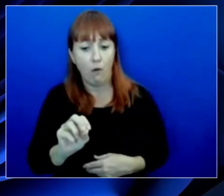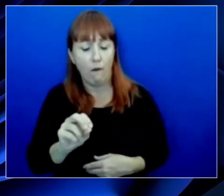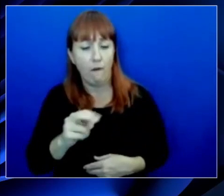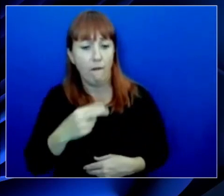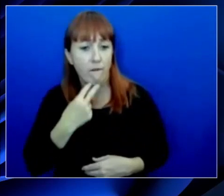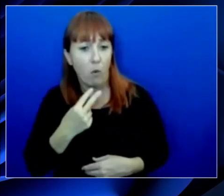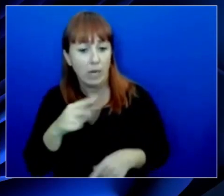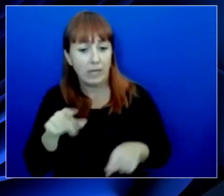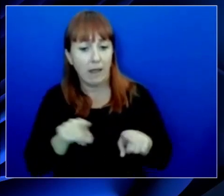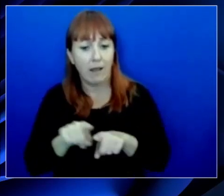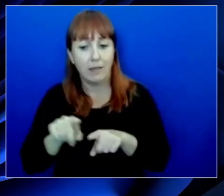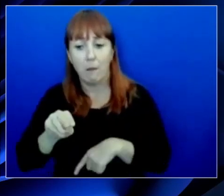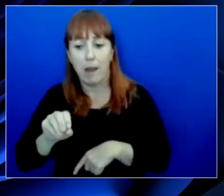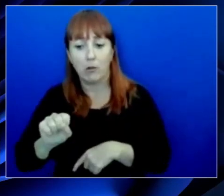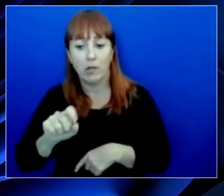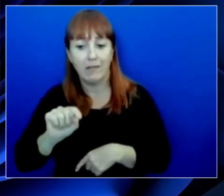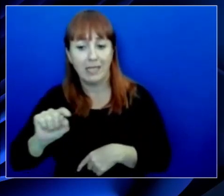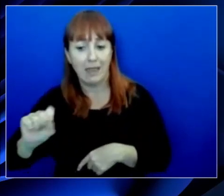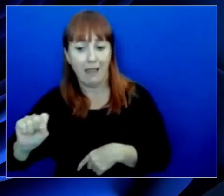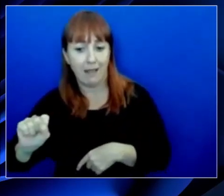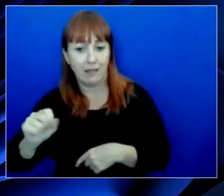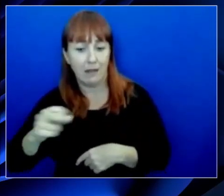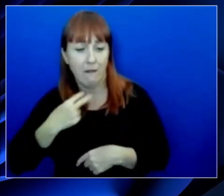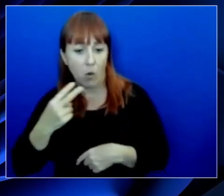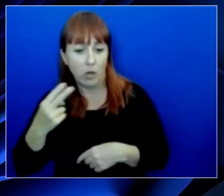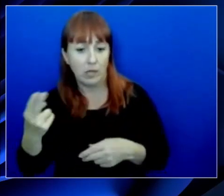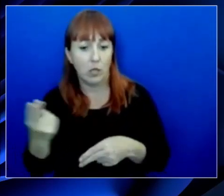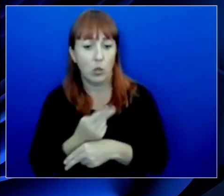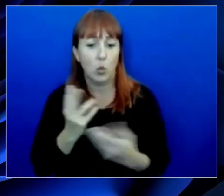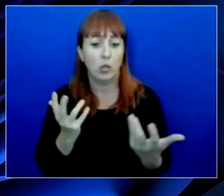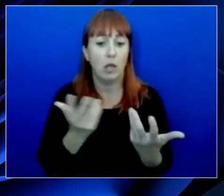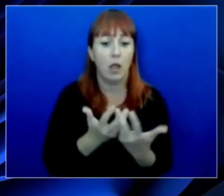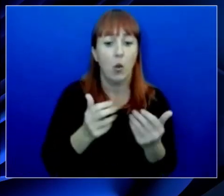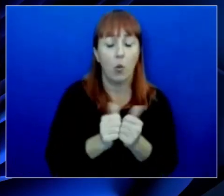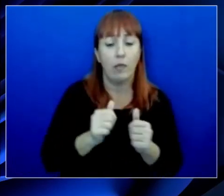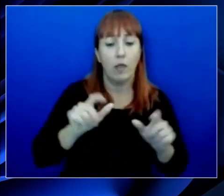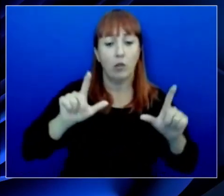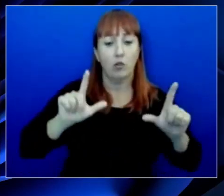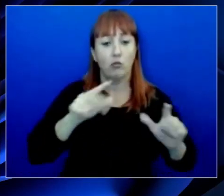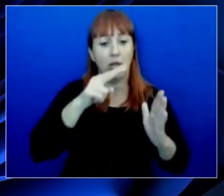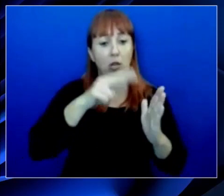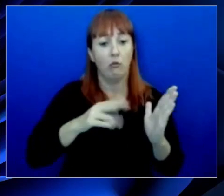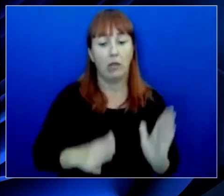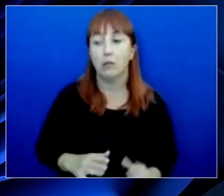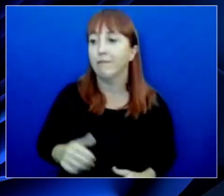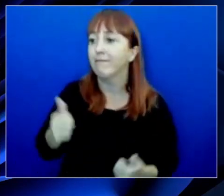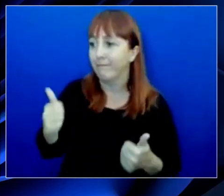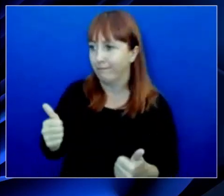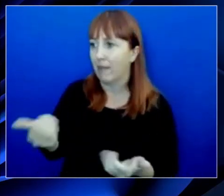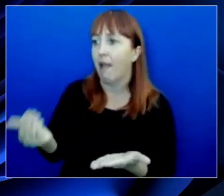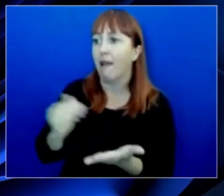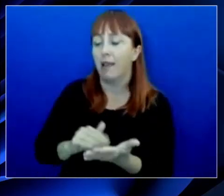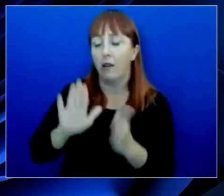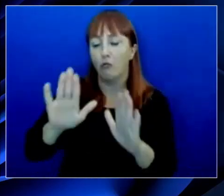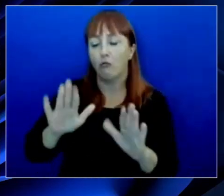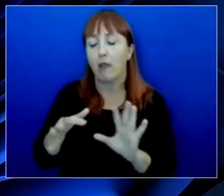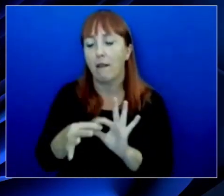that can be used with screen readers? Yeah, yeah. Again, great feedback. We'd love to if you could file